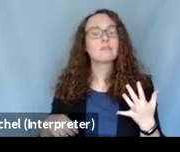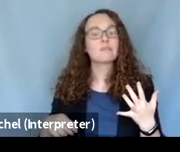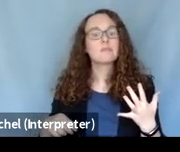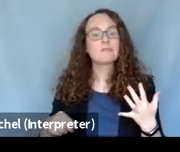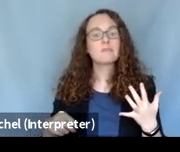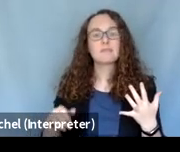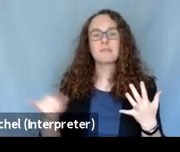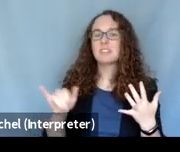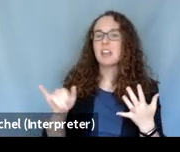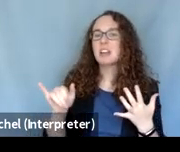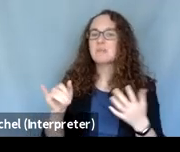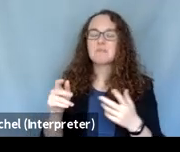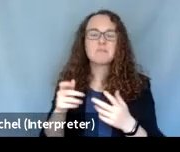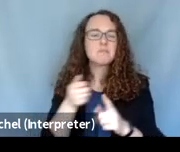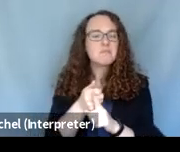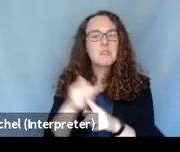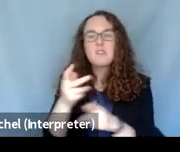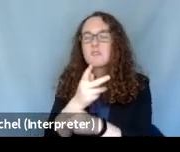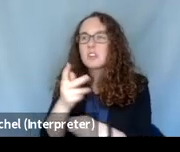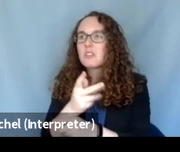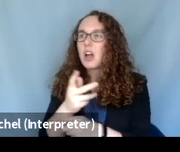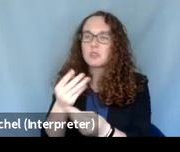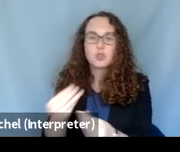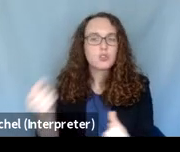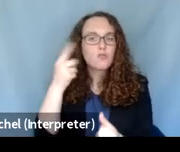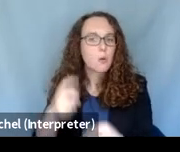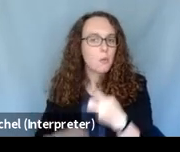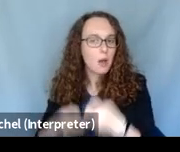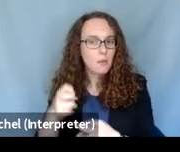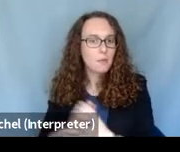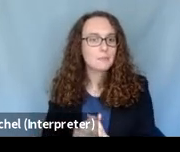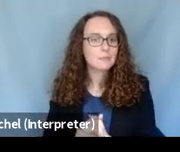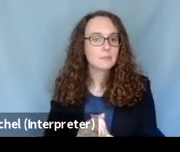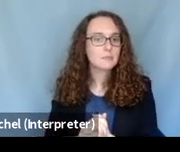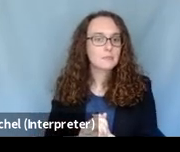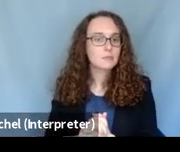find the solutions so the vocations under Health